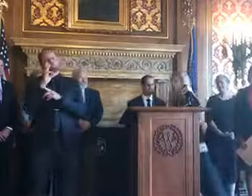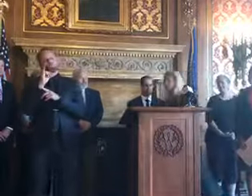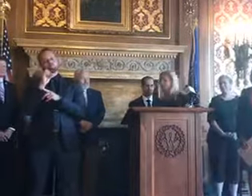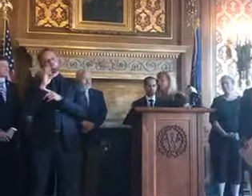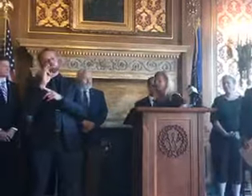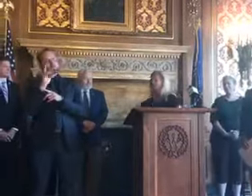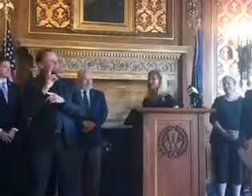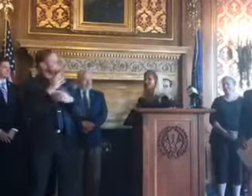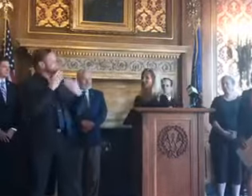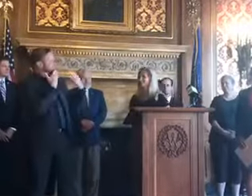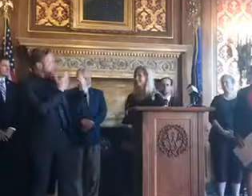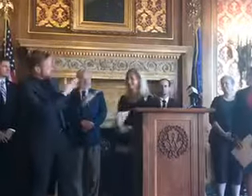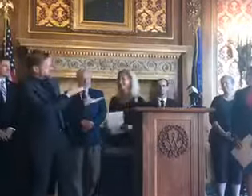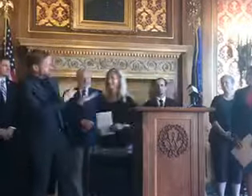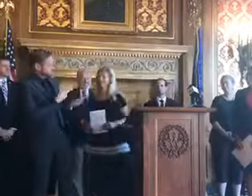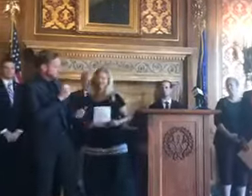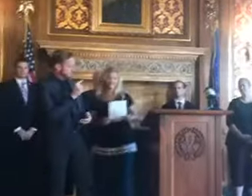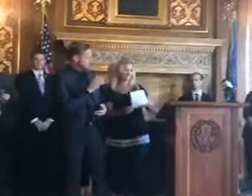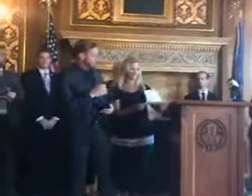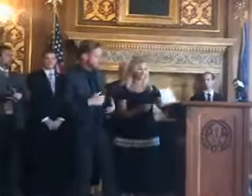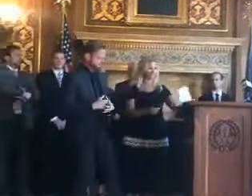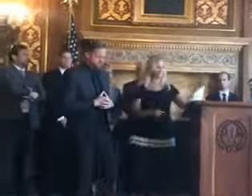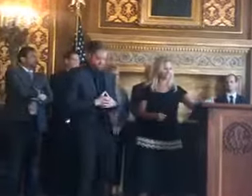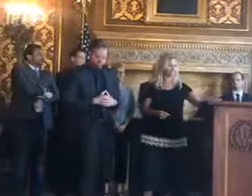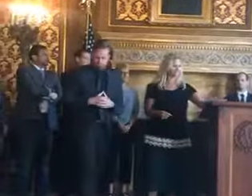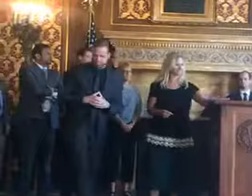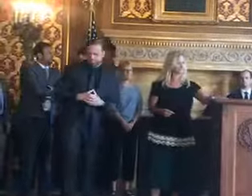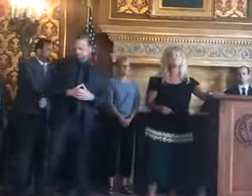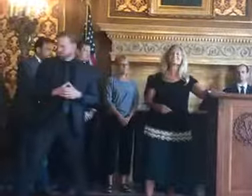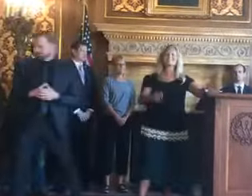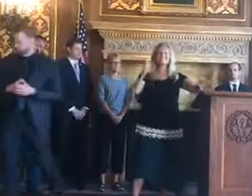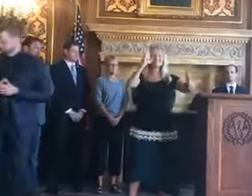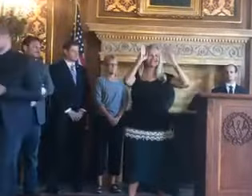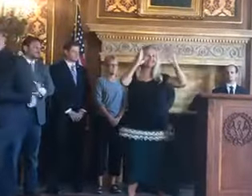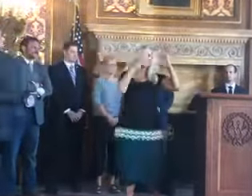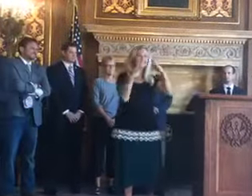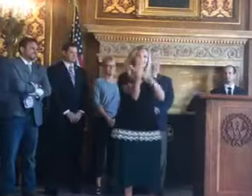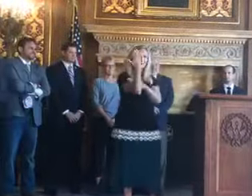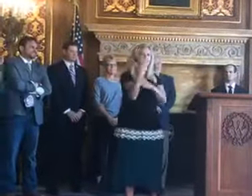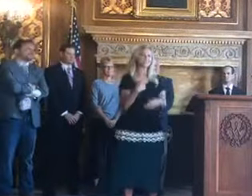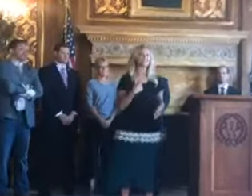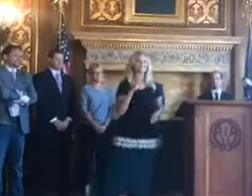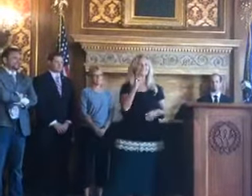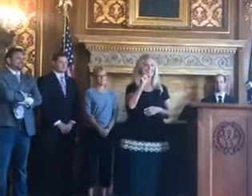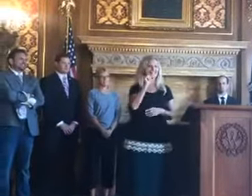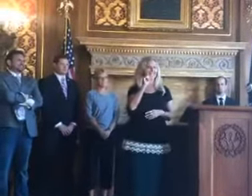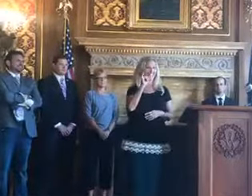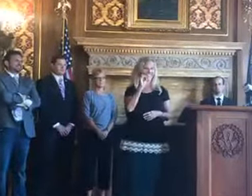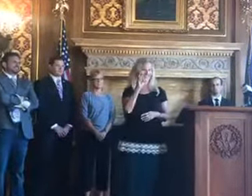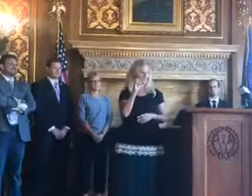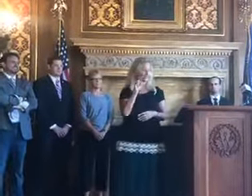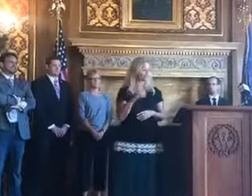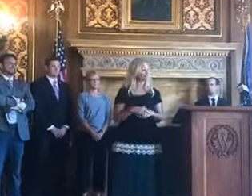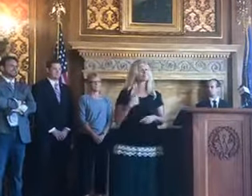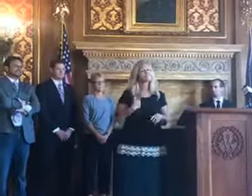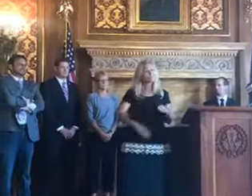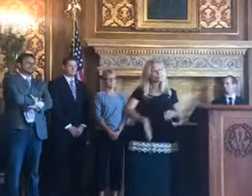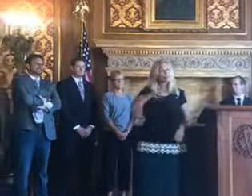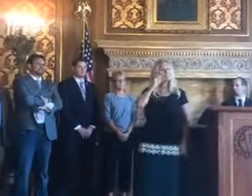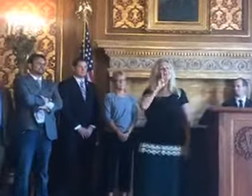Thank you, good morning, my name is Katie Voss.